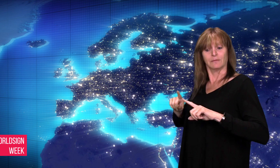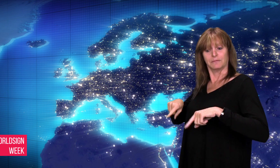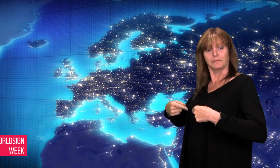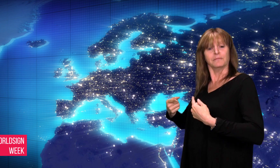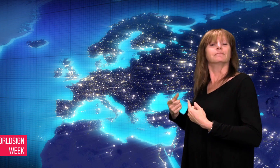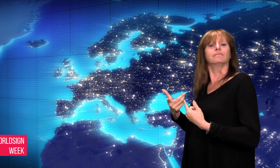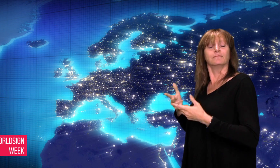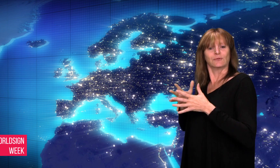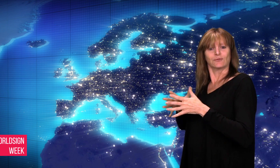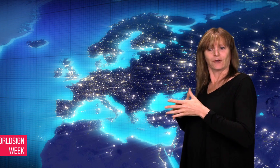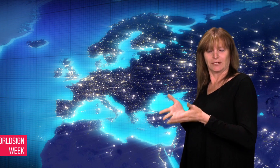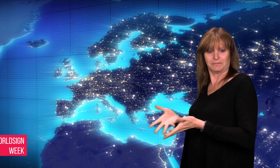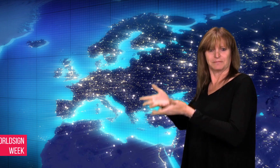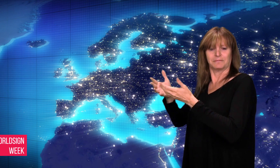Now, let’s go to next story.